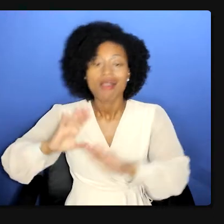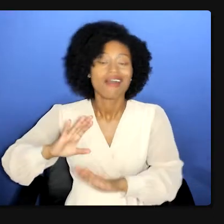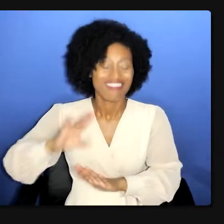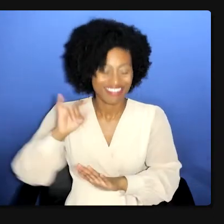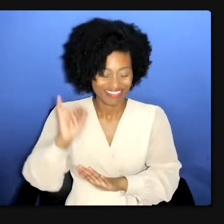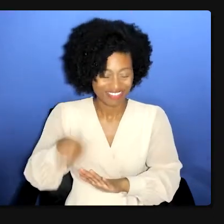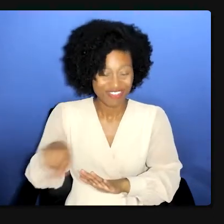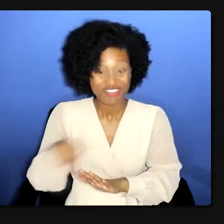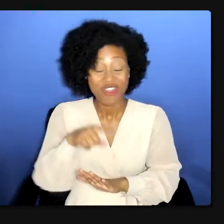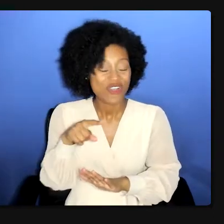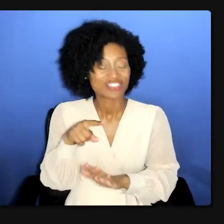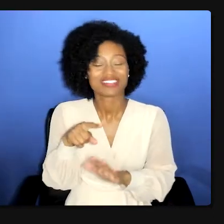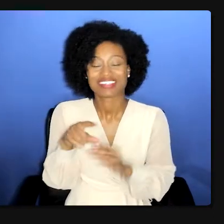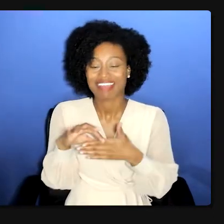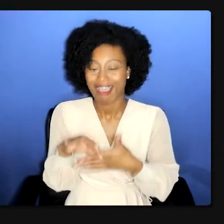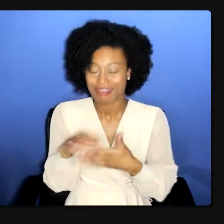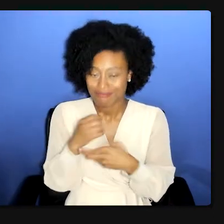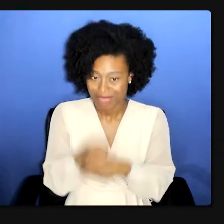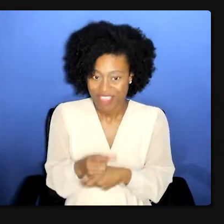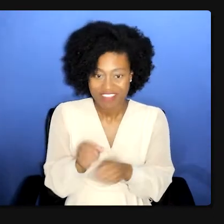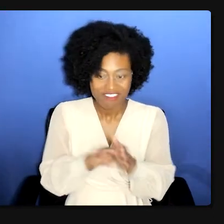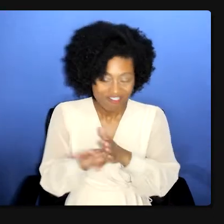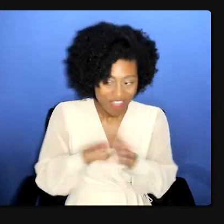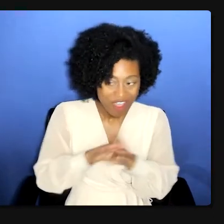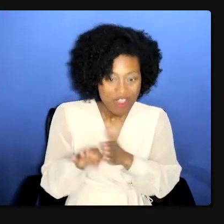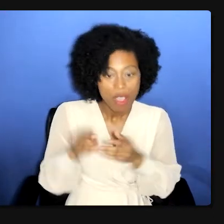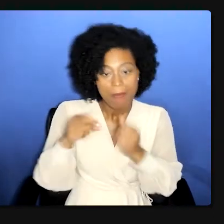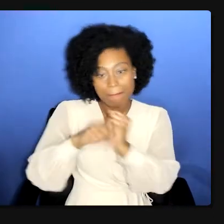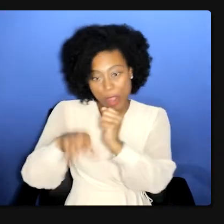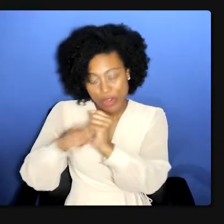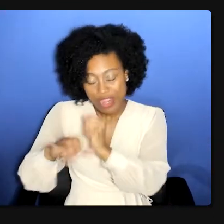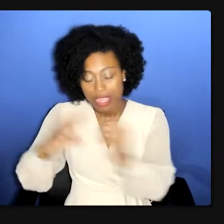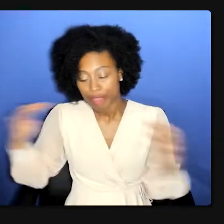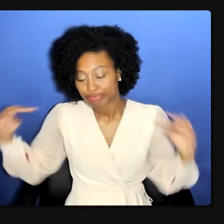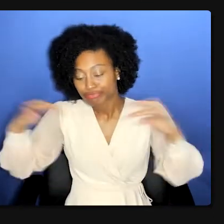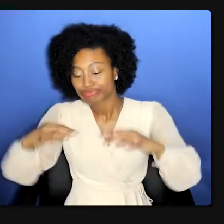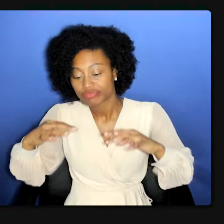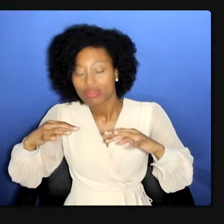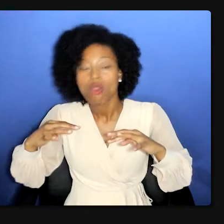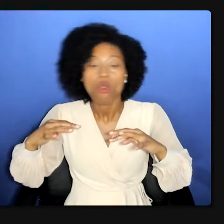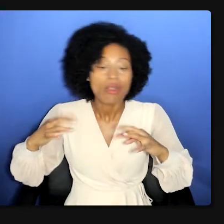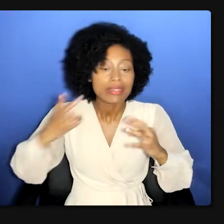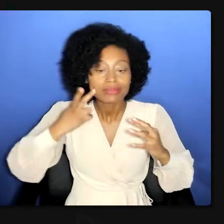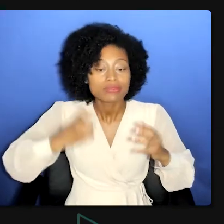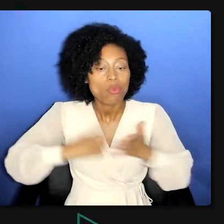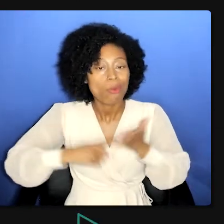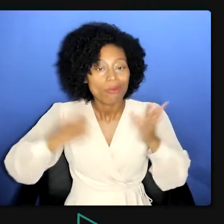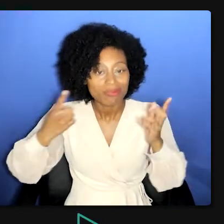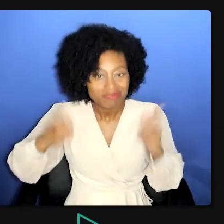to the needs of the content makers, developers, marketers, and all the different personnel within a game studio.